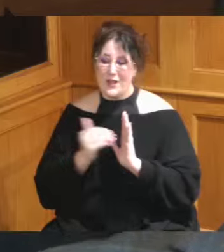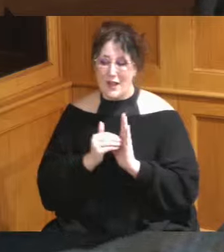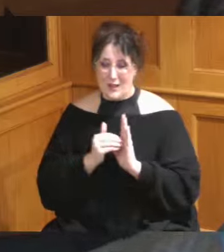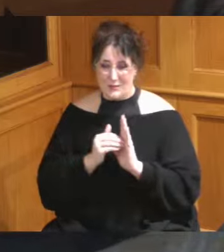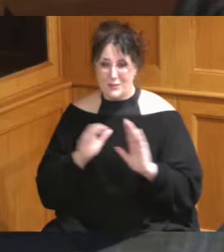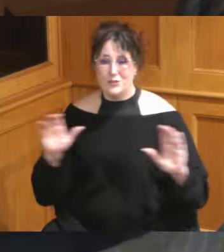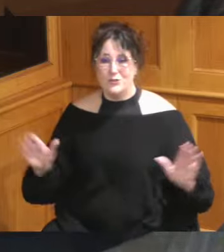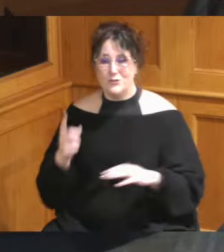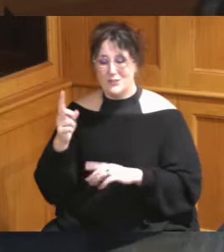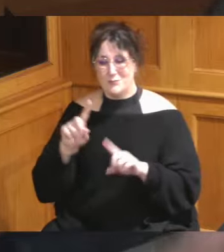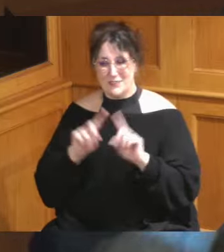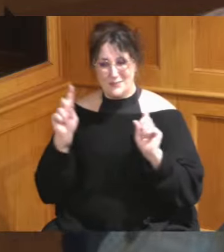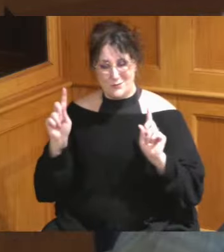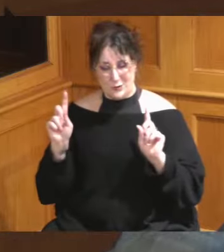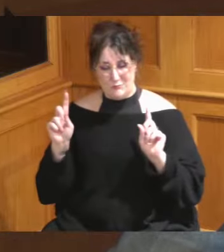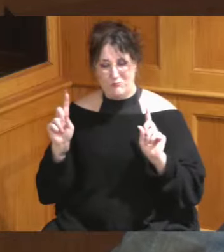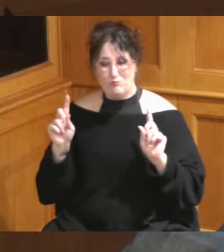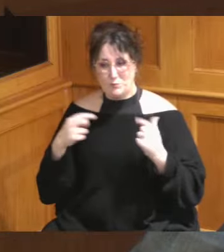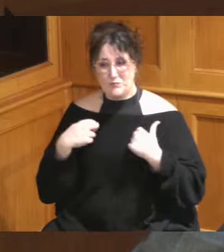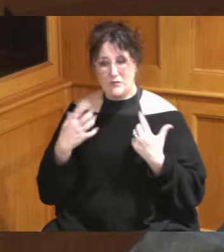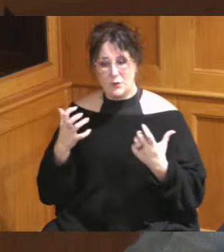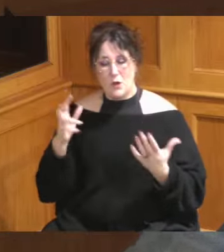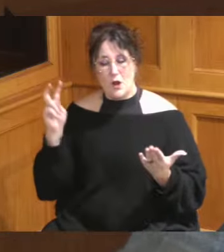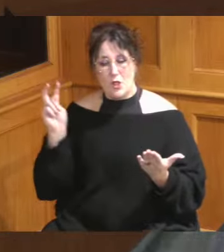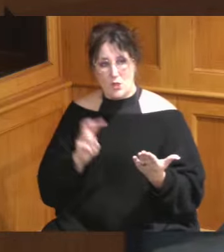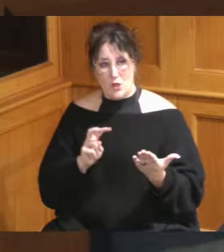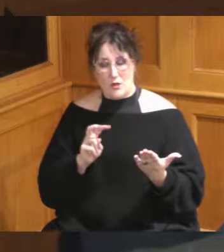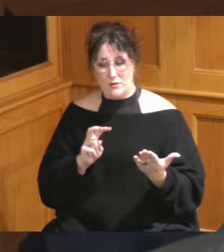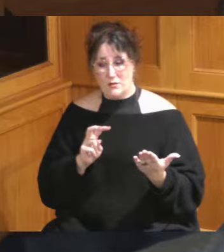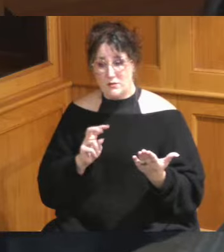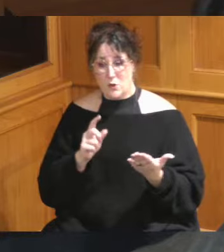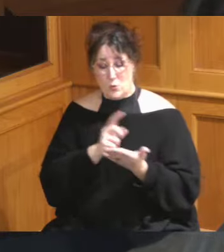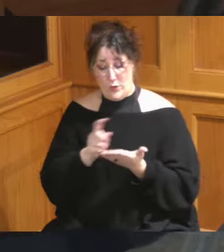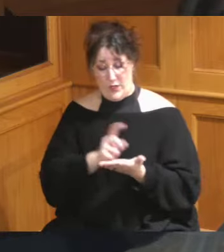different. You know, I want to look at this. I'm might need to look at it every week. We know that